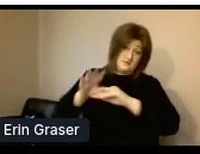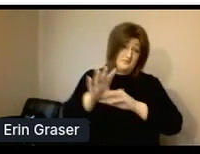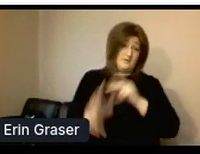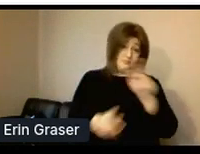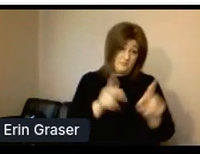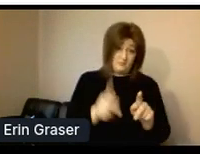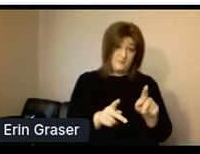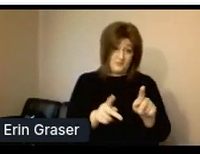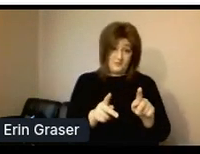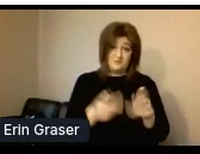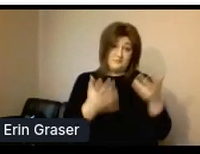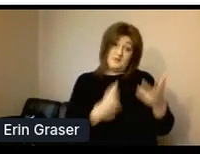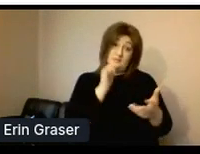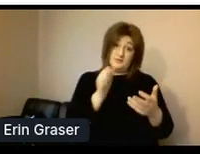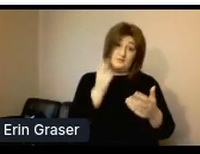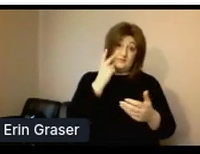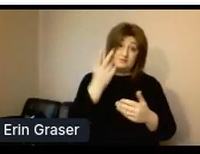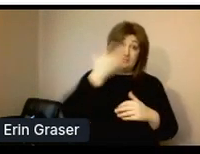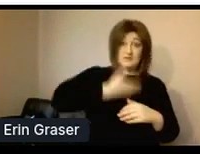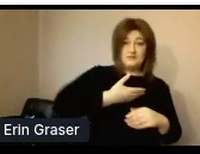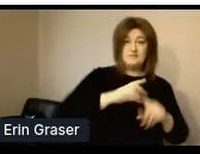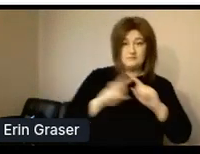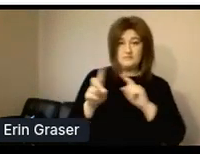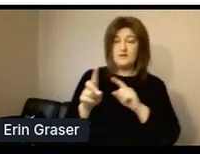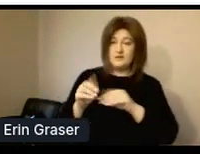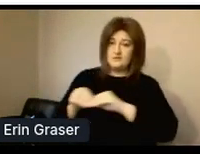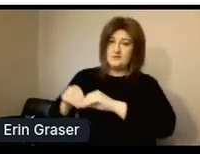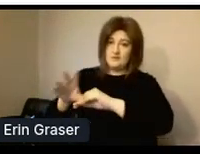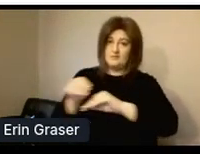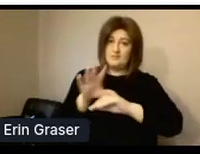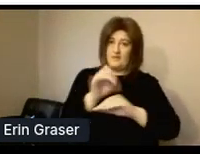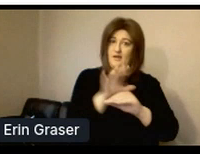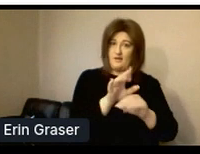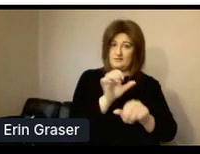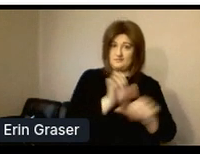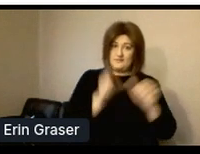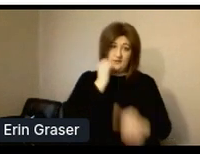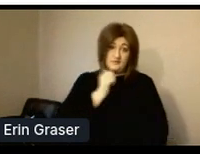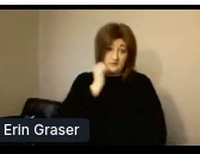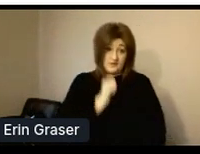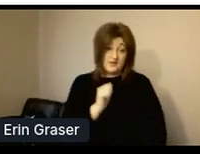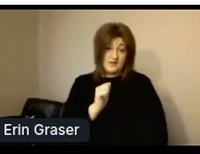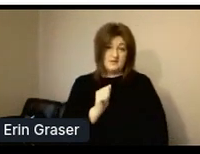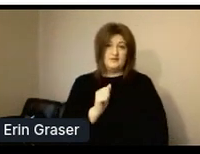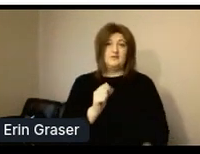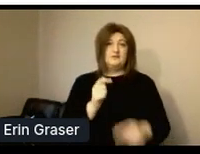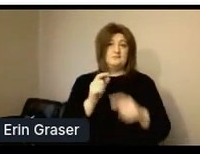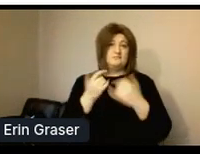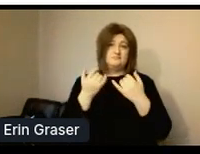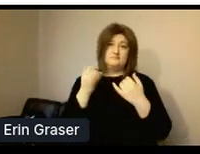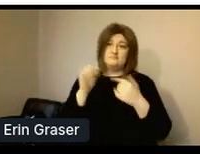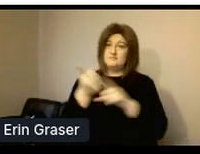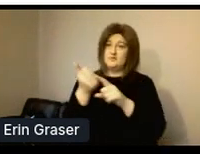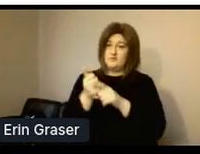You may not see it, but you do. You make impact. So while you are in your own spheres of influence,